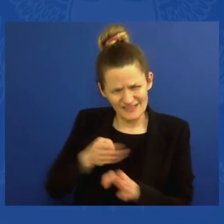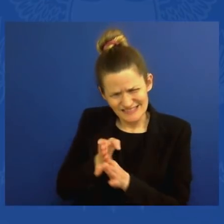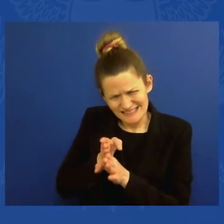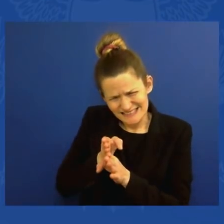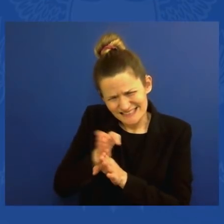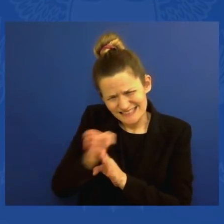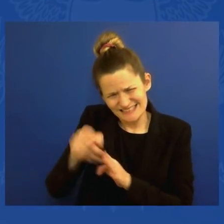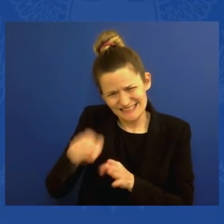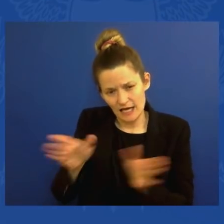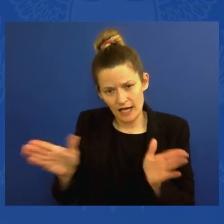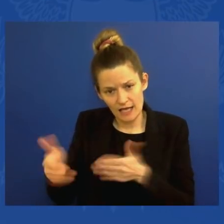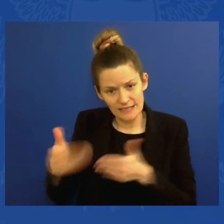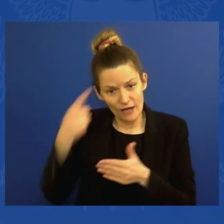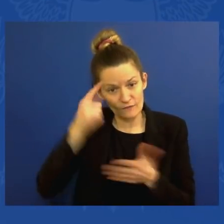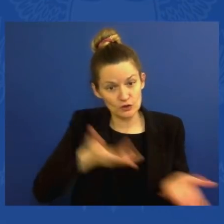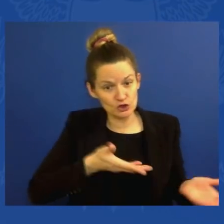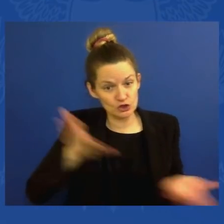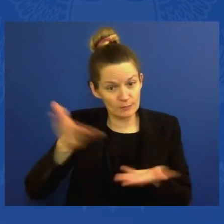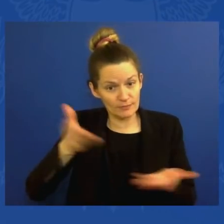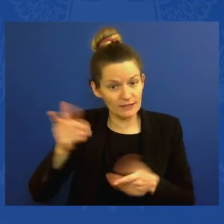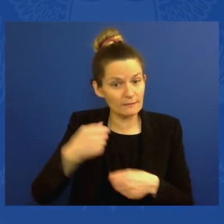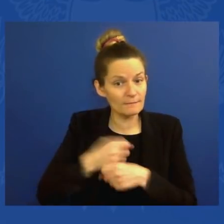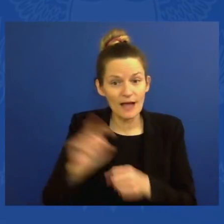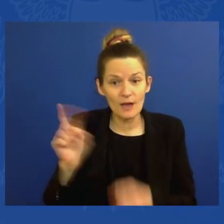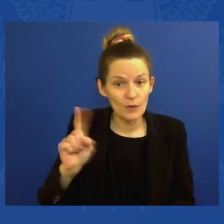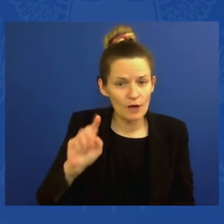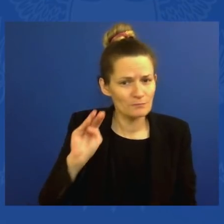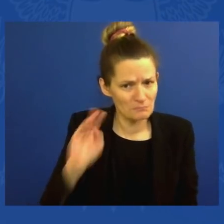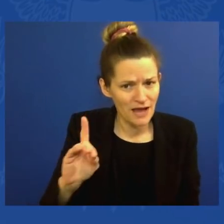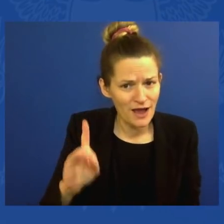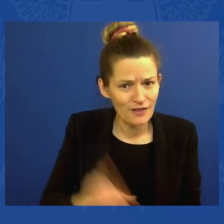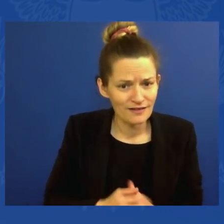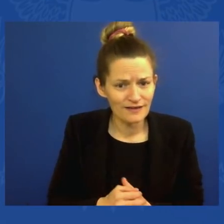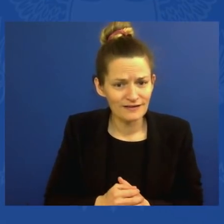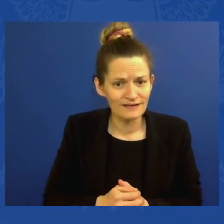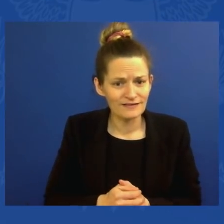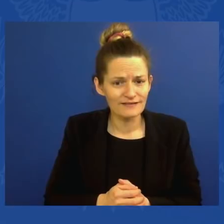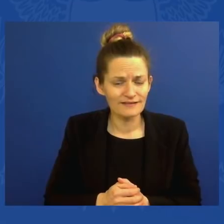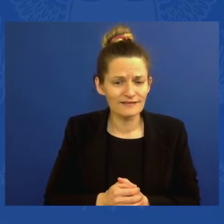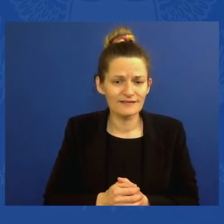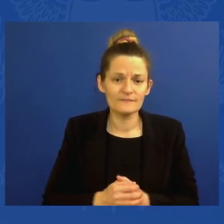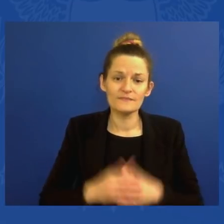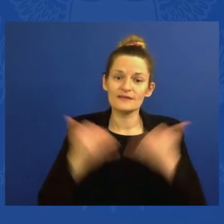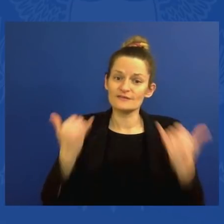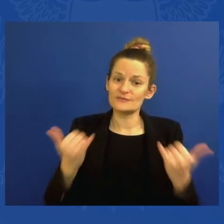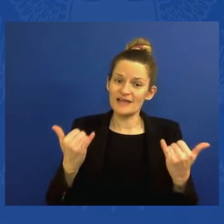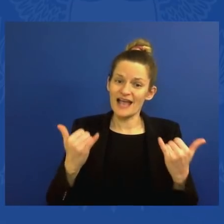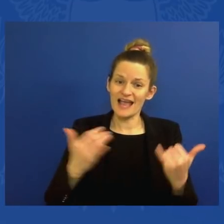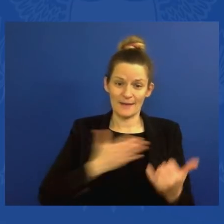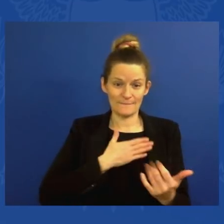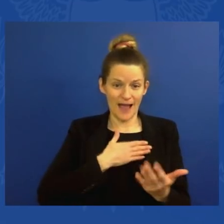Today, I'm placing a bet on America. Everyone here is going to make sure that it pays off --